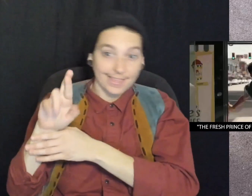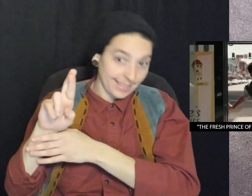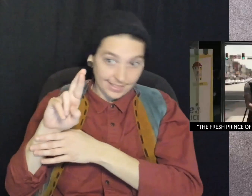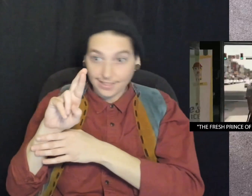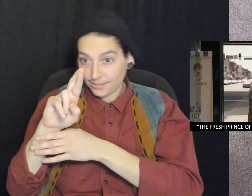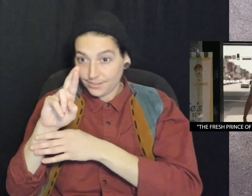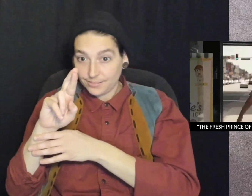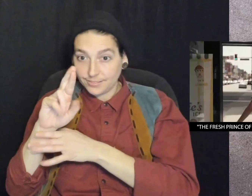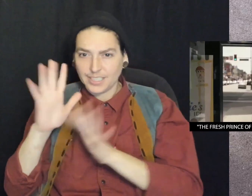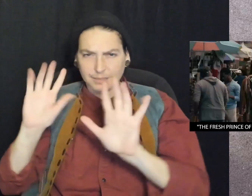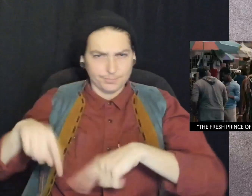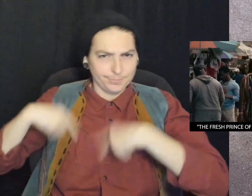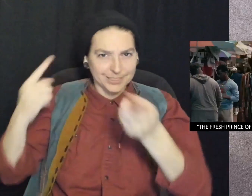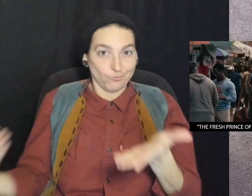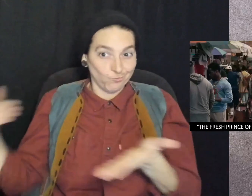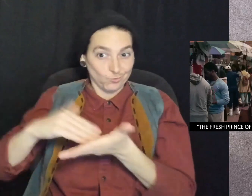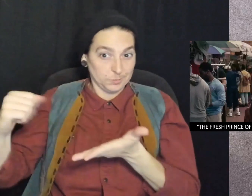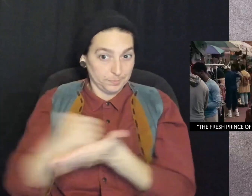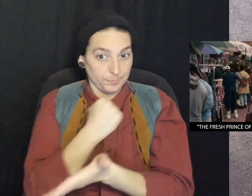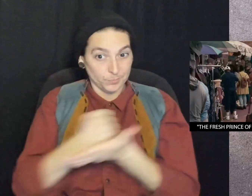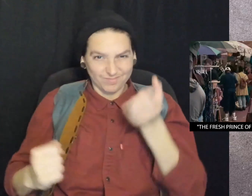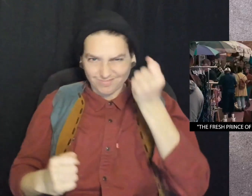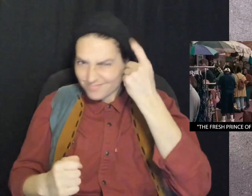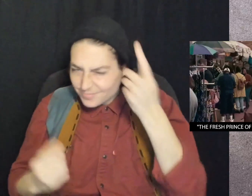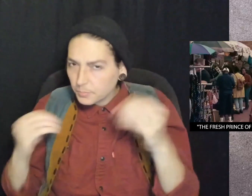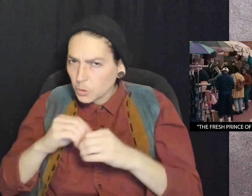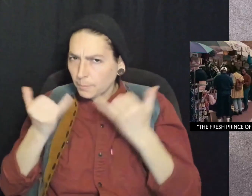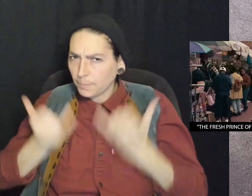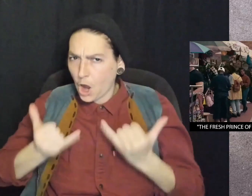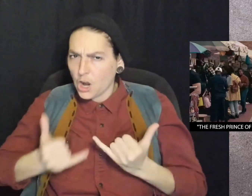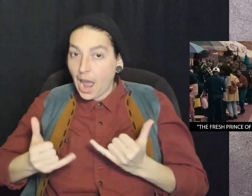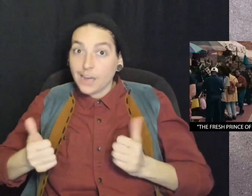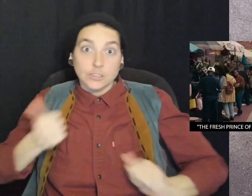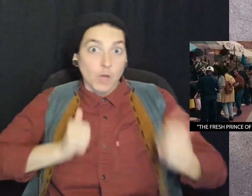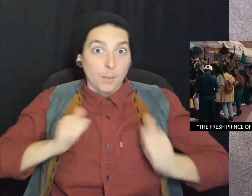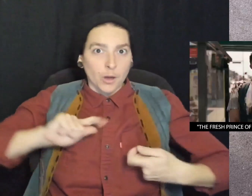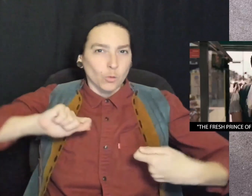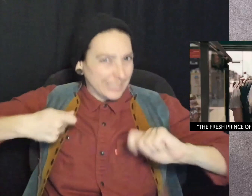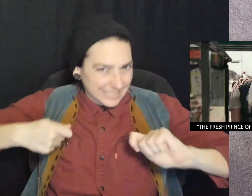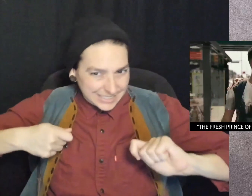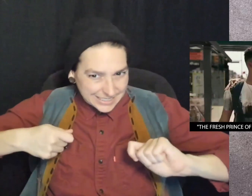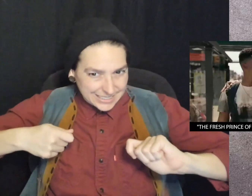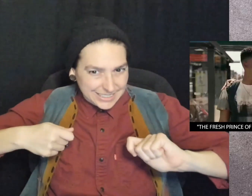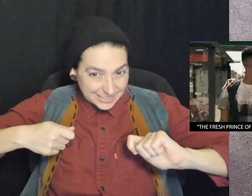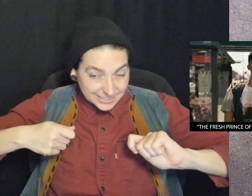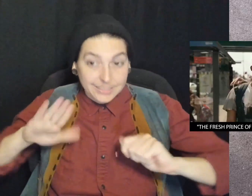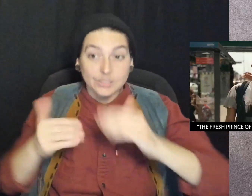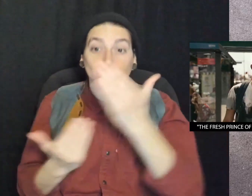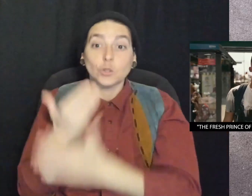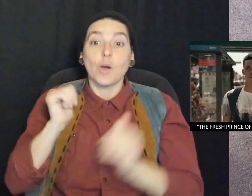the classic TV show the fresh Prince of Bel Air has been rebooted with a more modern